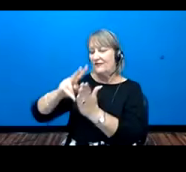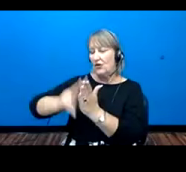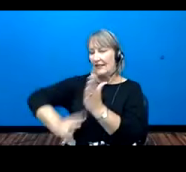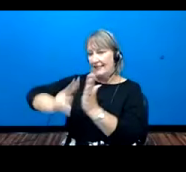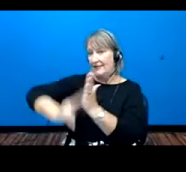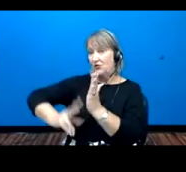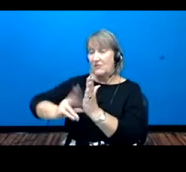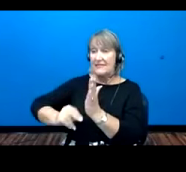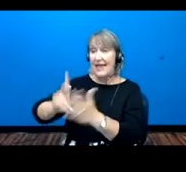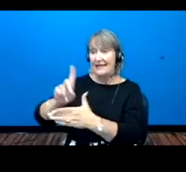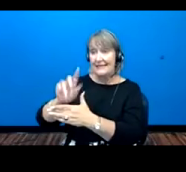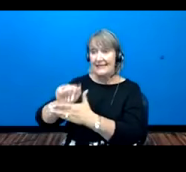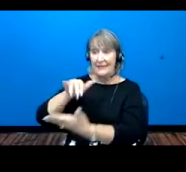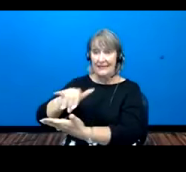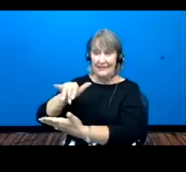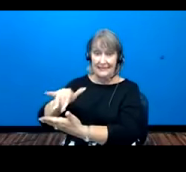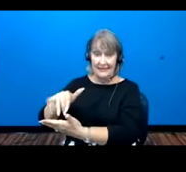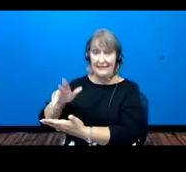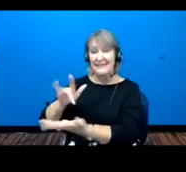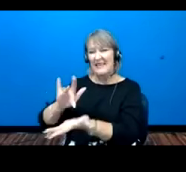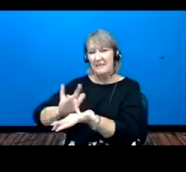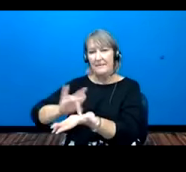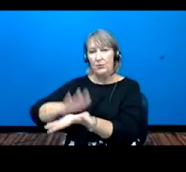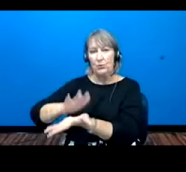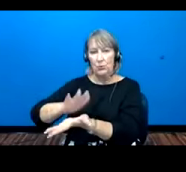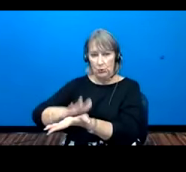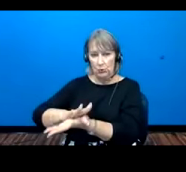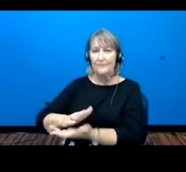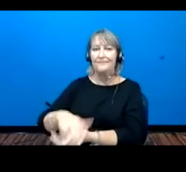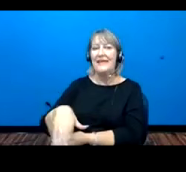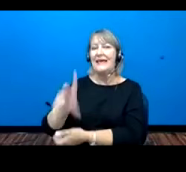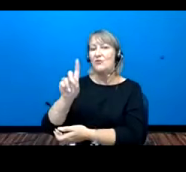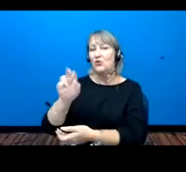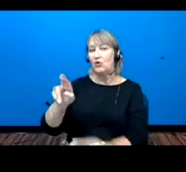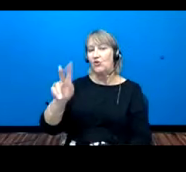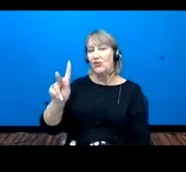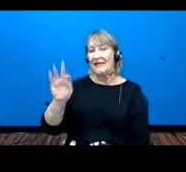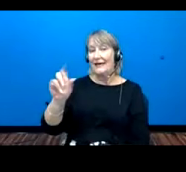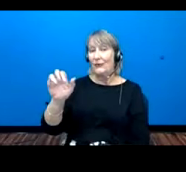That's led by Dr. Karen Erickson, who's applying a lot of her body of research